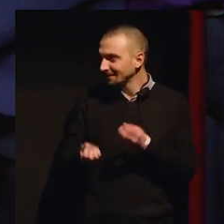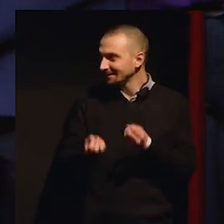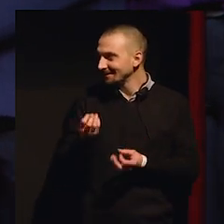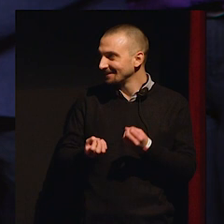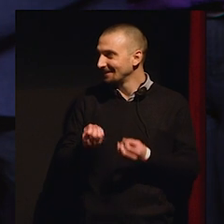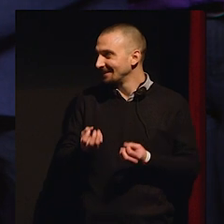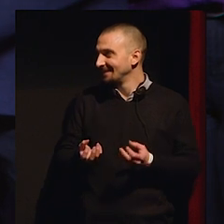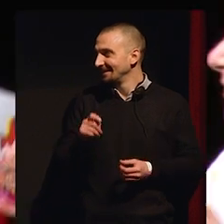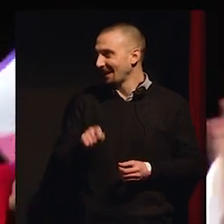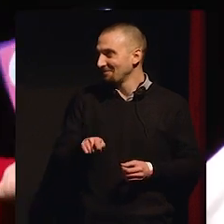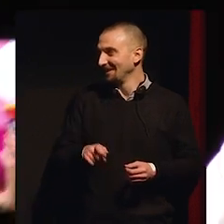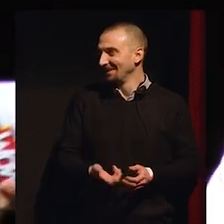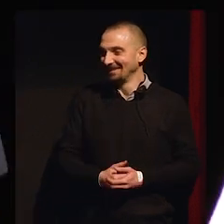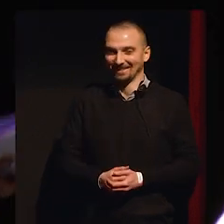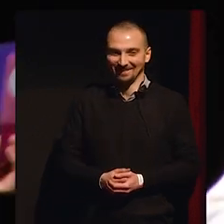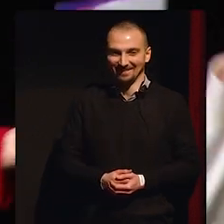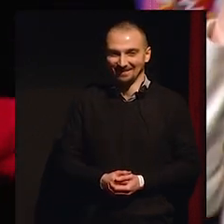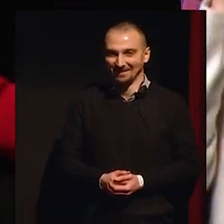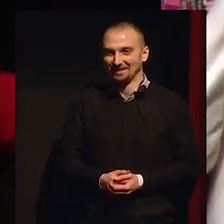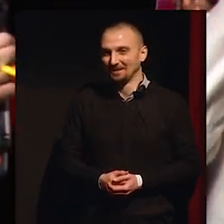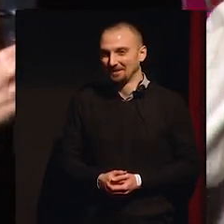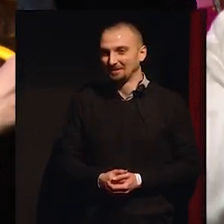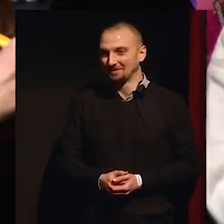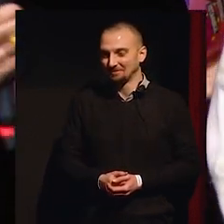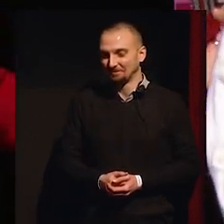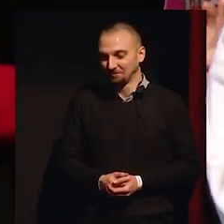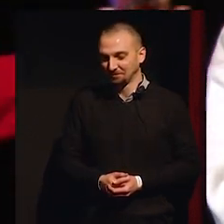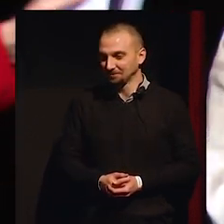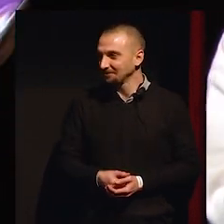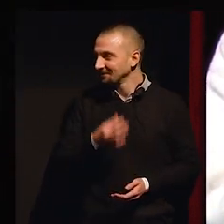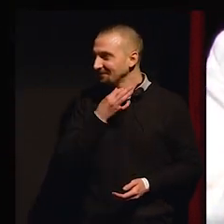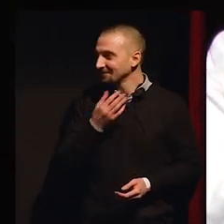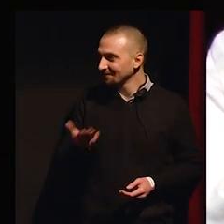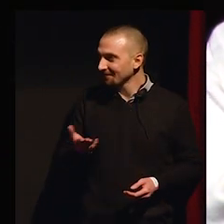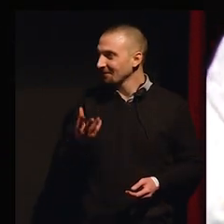Thank you, then. Great. You see us here, cause...